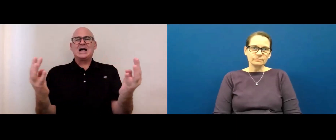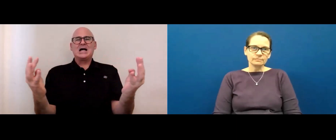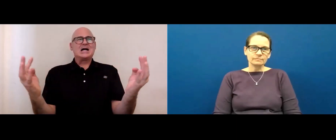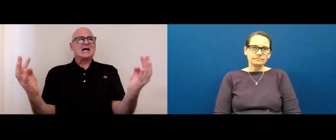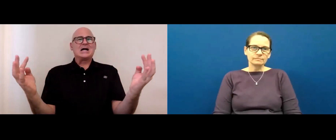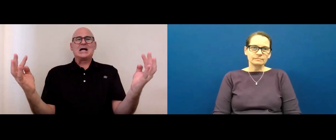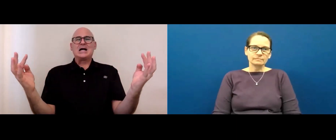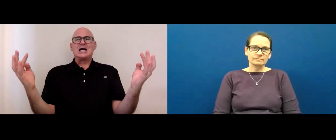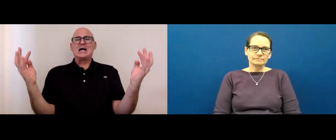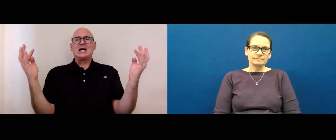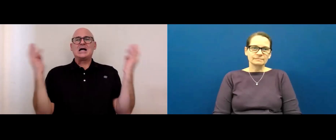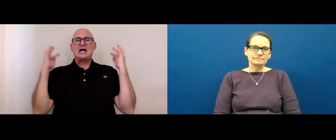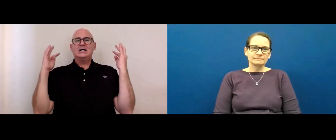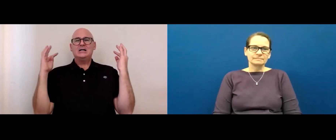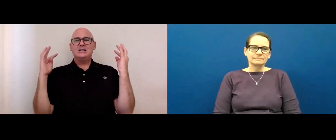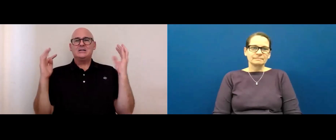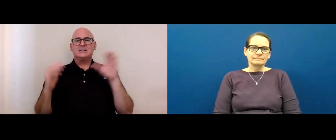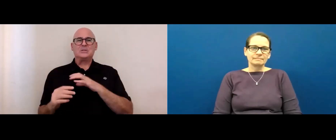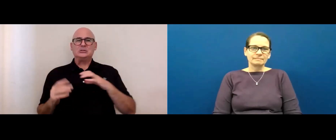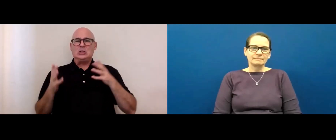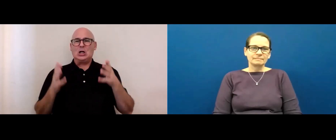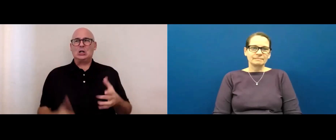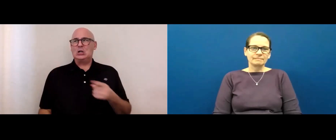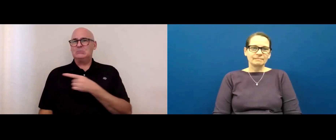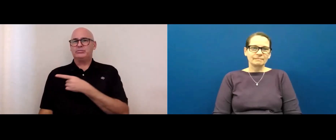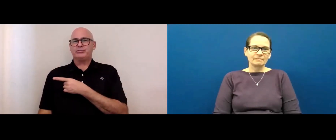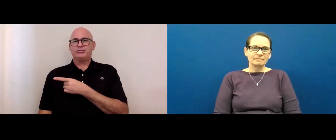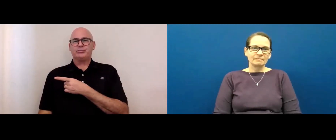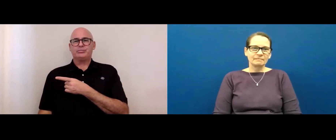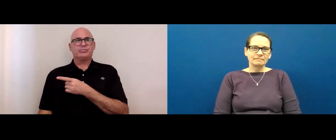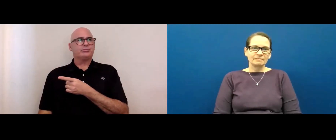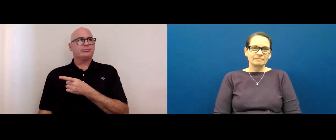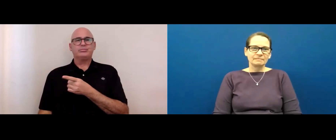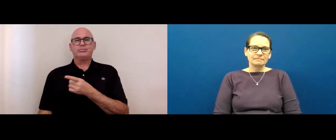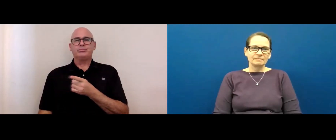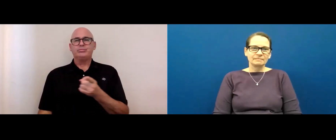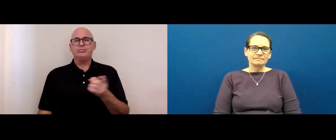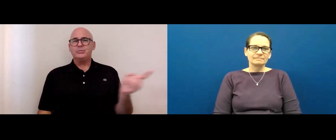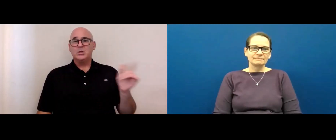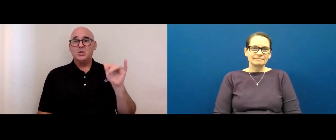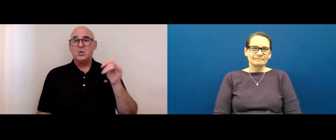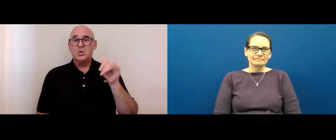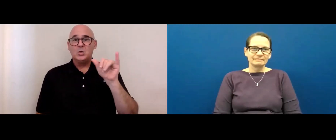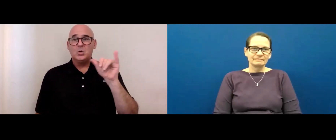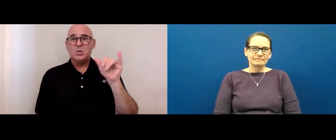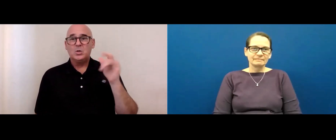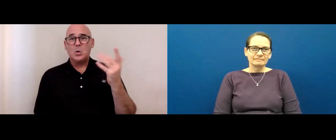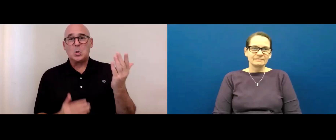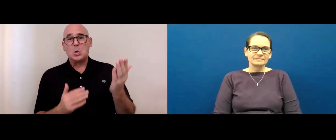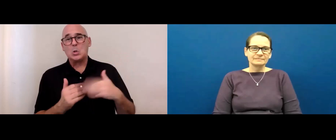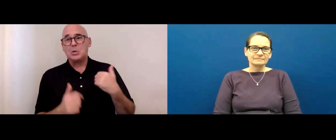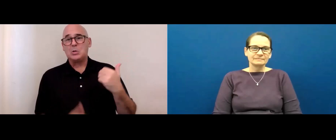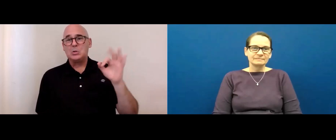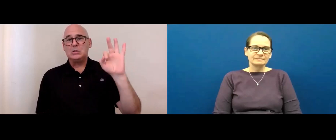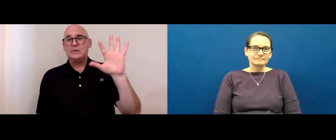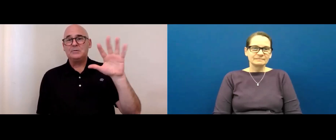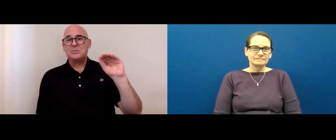and I went and I was shocked there were so many commissioners sitting in the room and almost